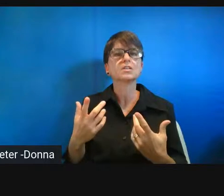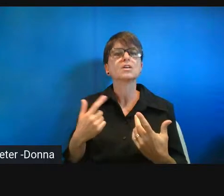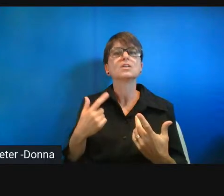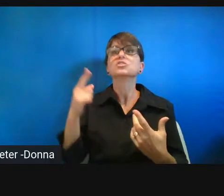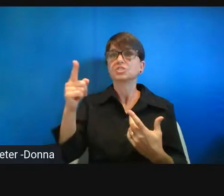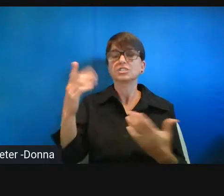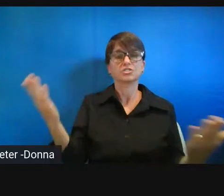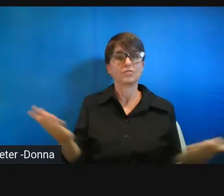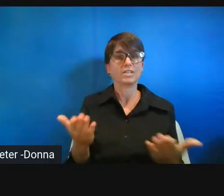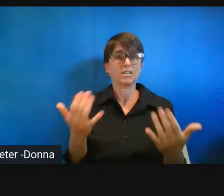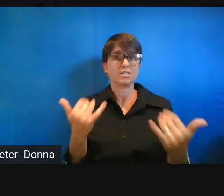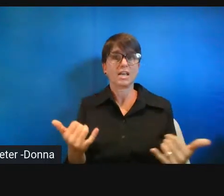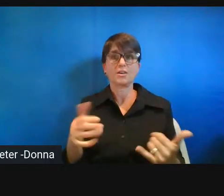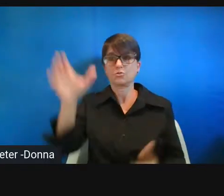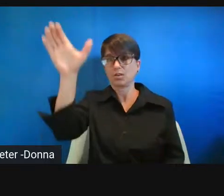the prerecorded session or our final round